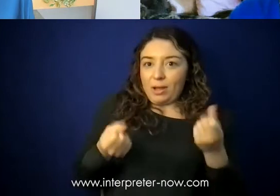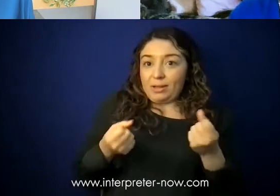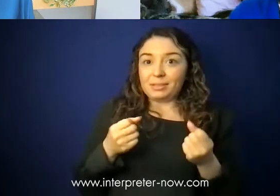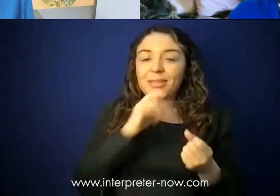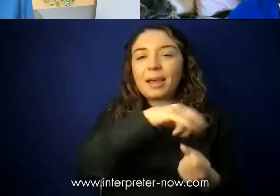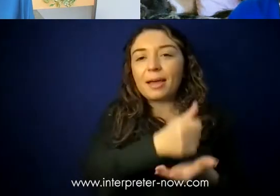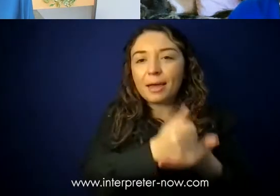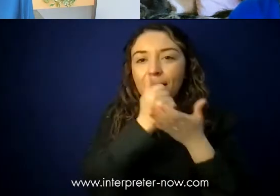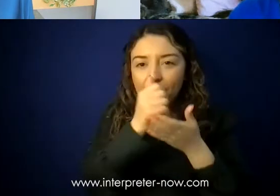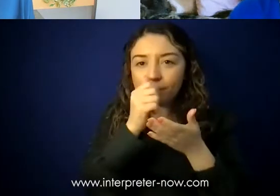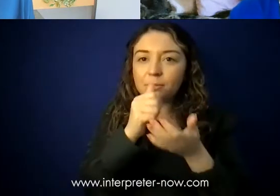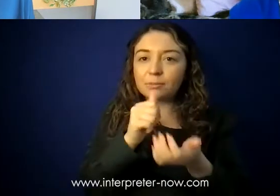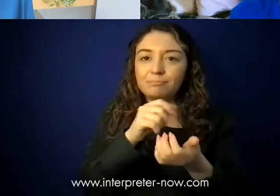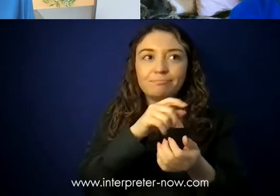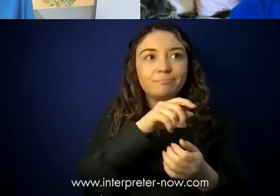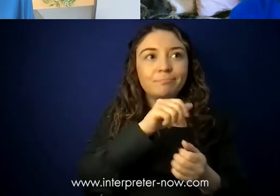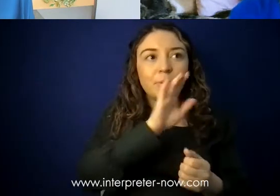the change we want to achieve in terms of their behavior.